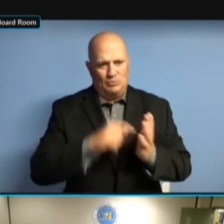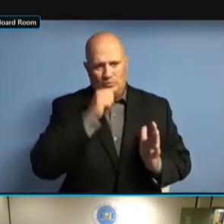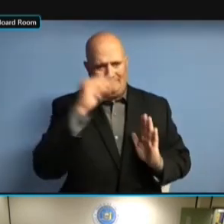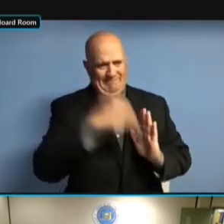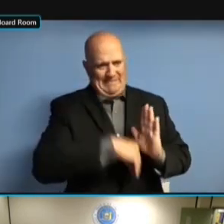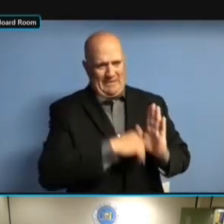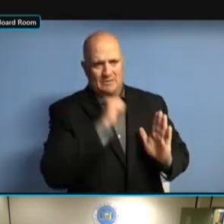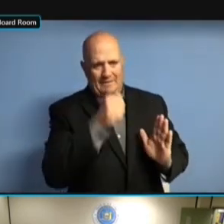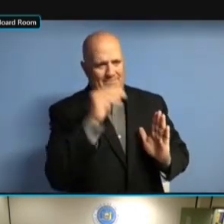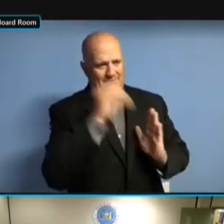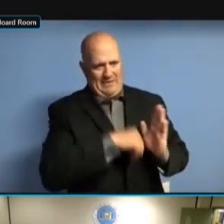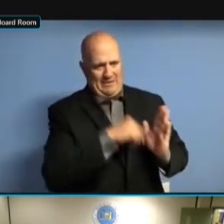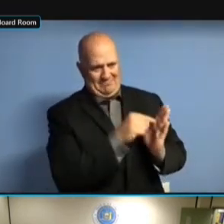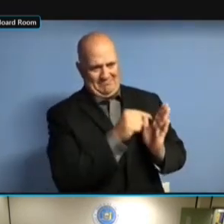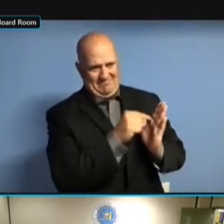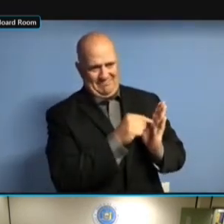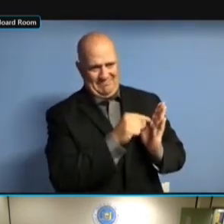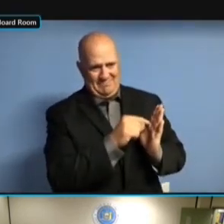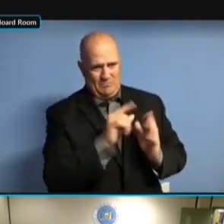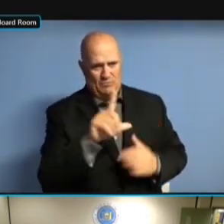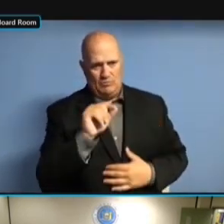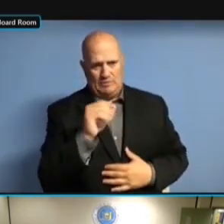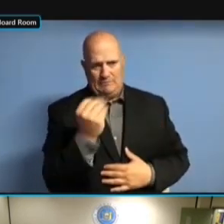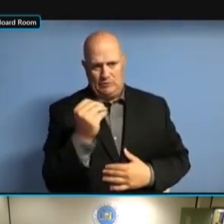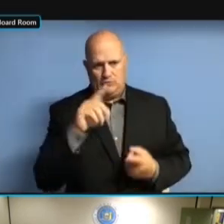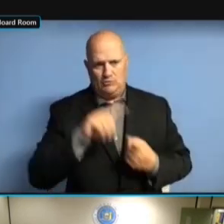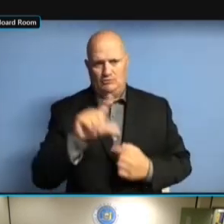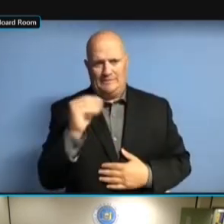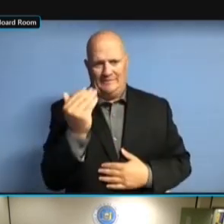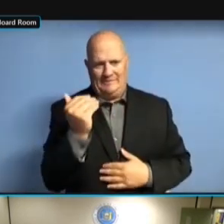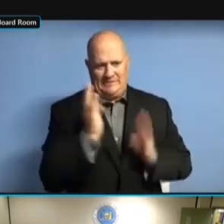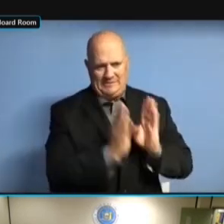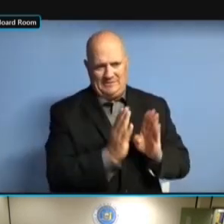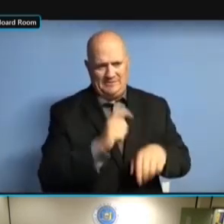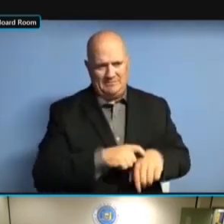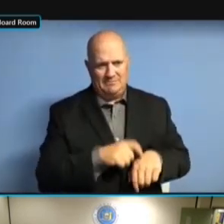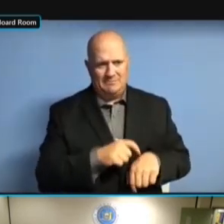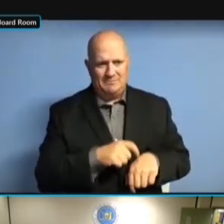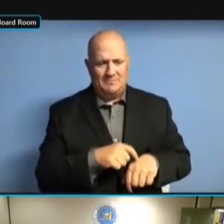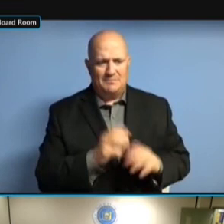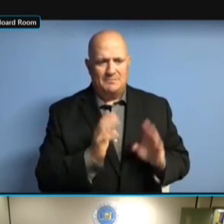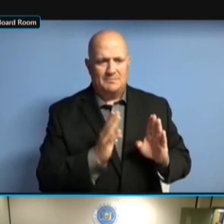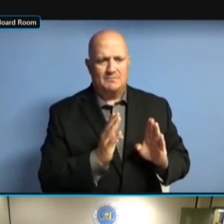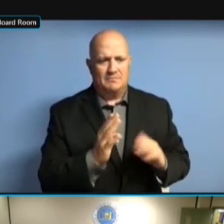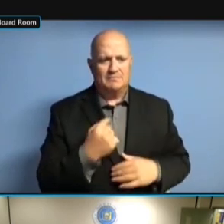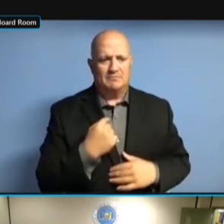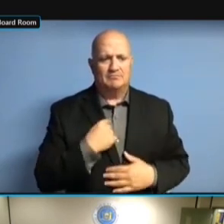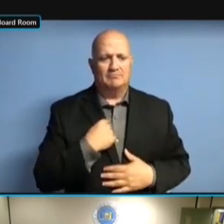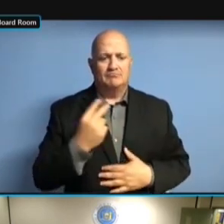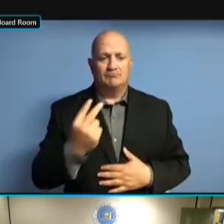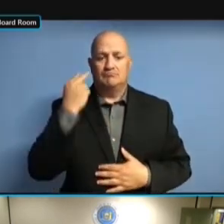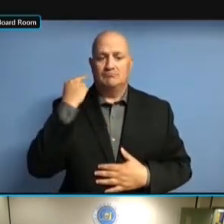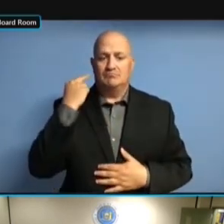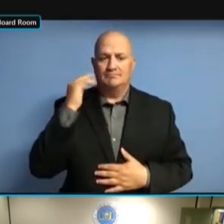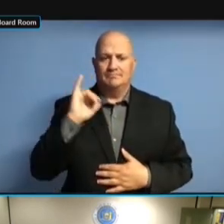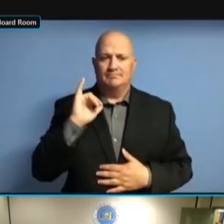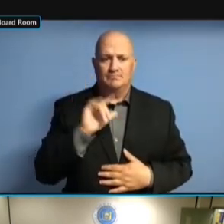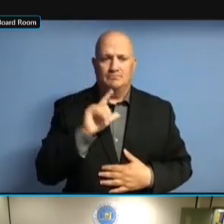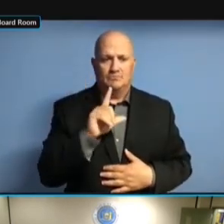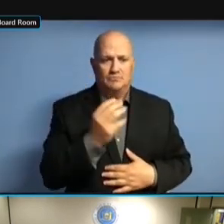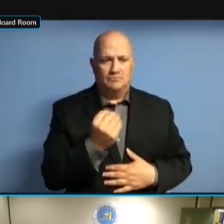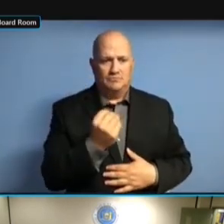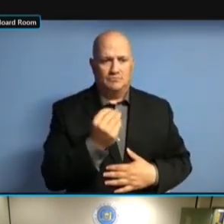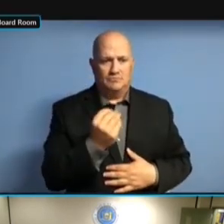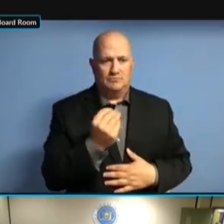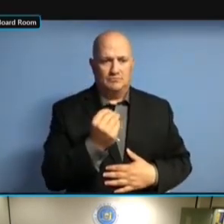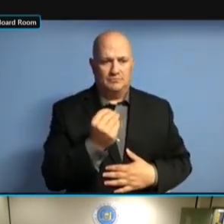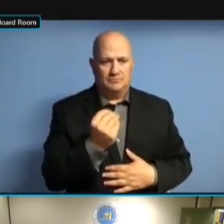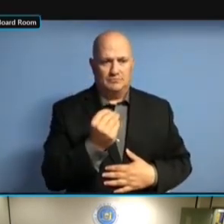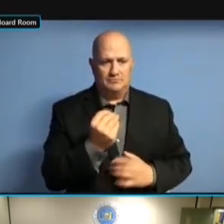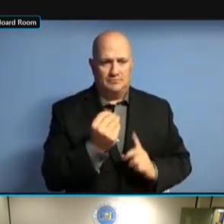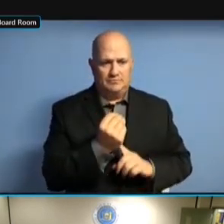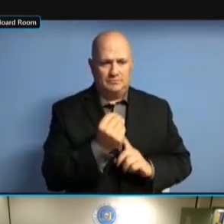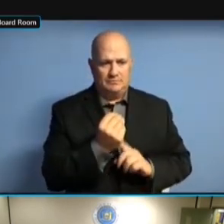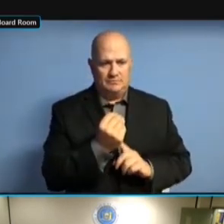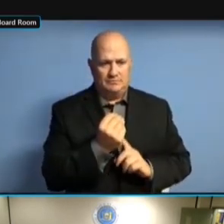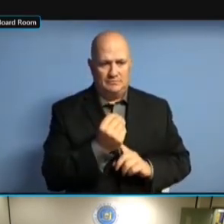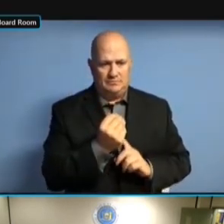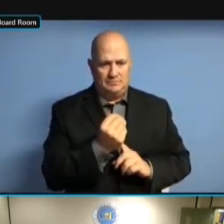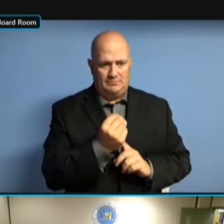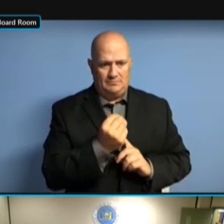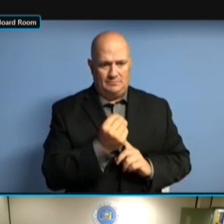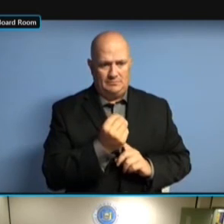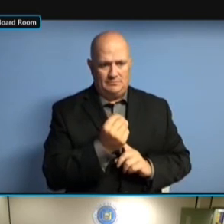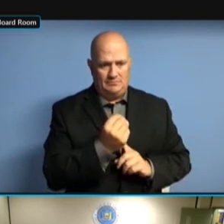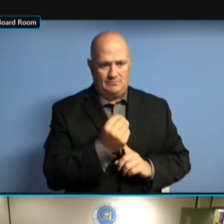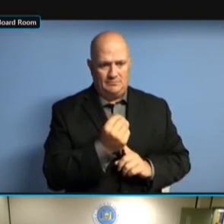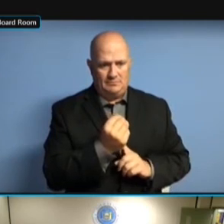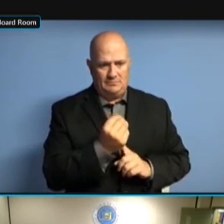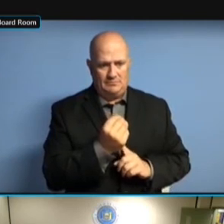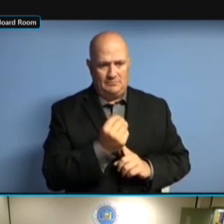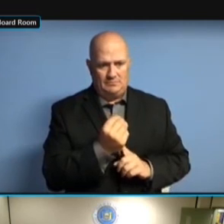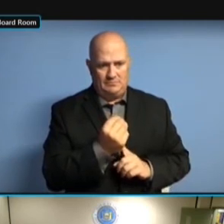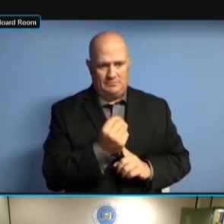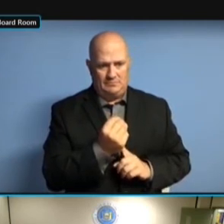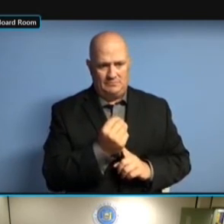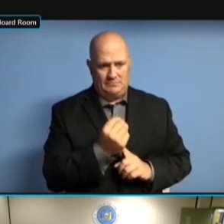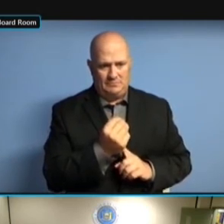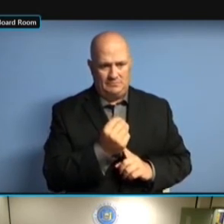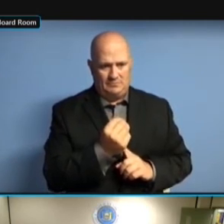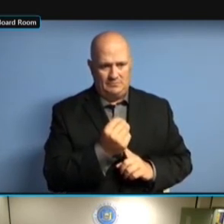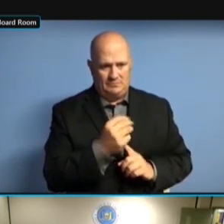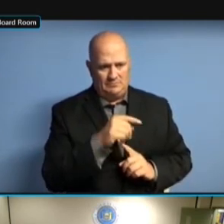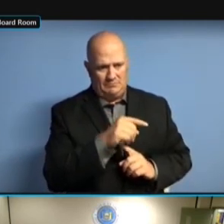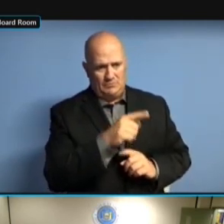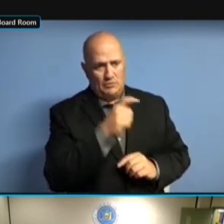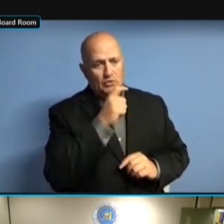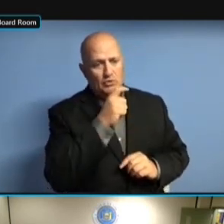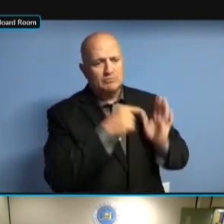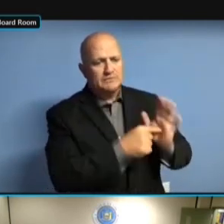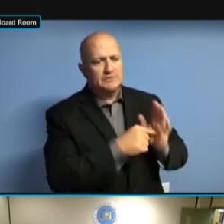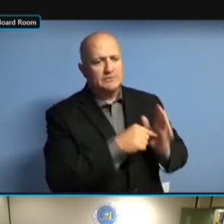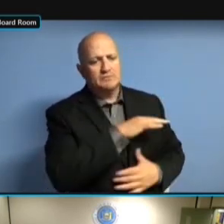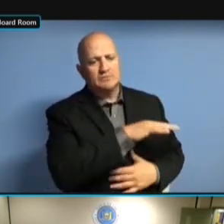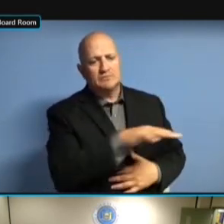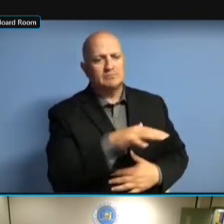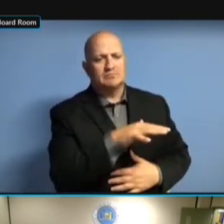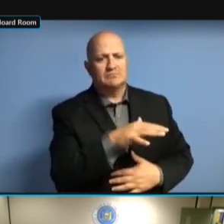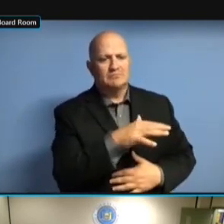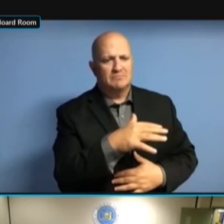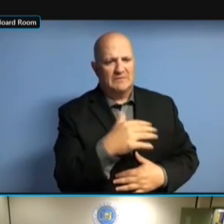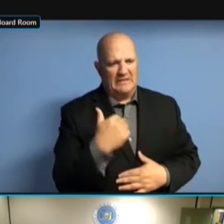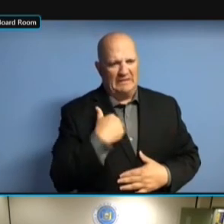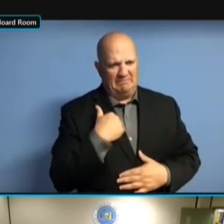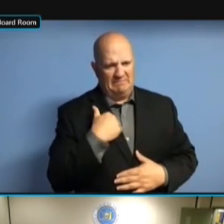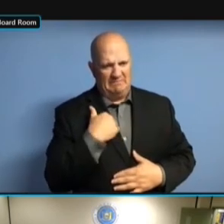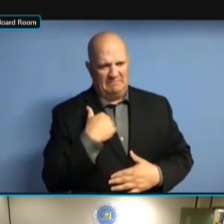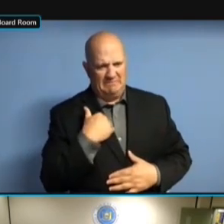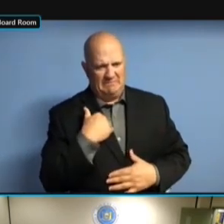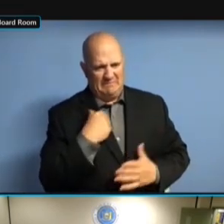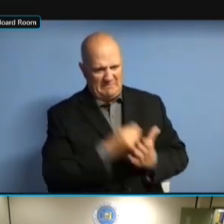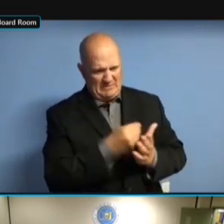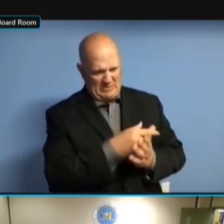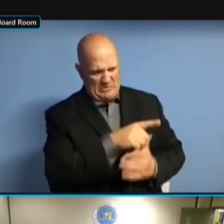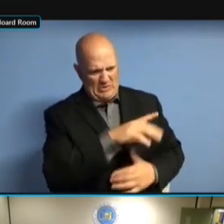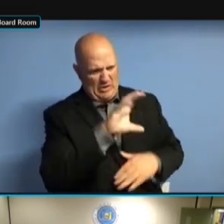ABOUT, THIS MAKE FILINGS FROM 2014 OR 2015.